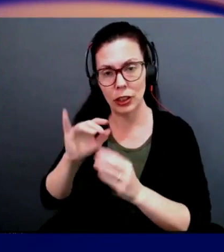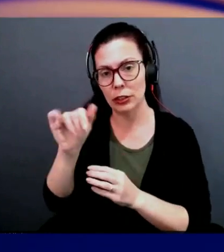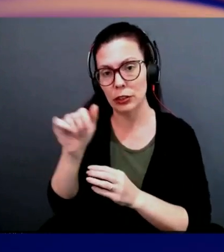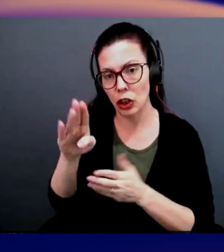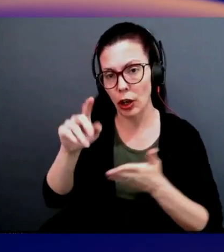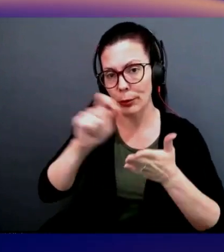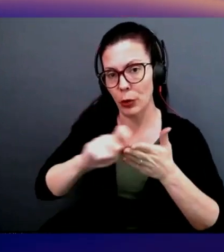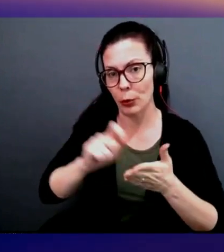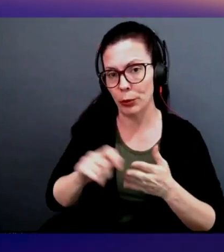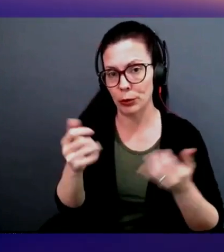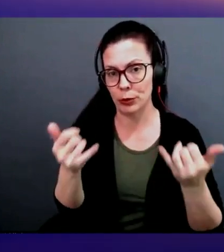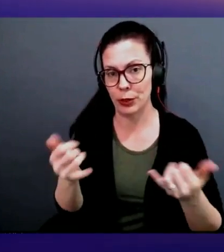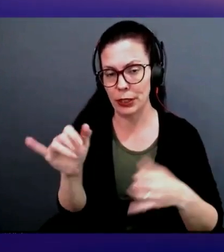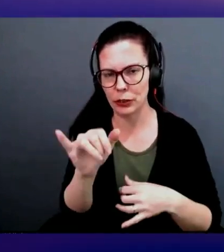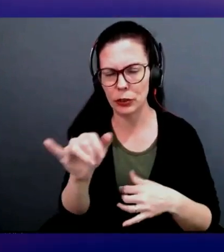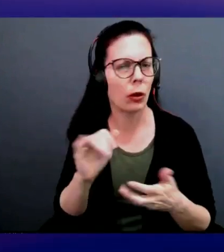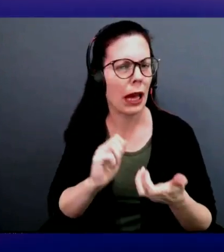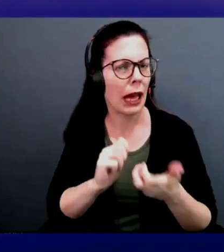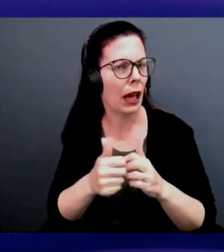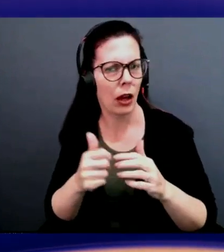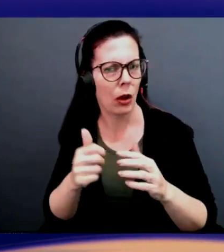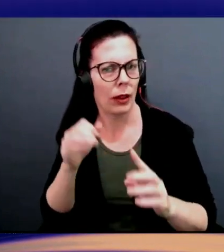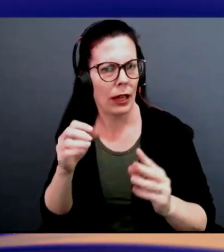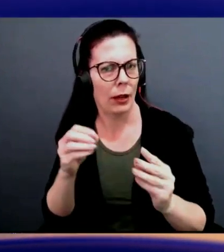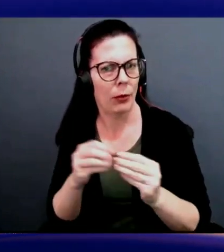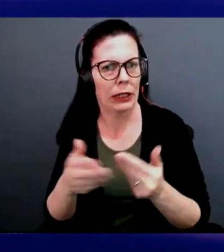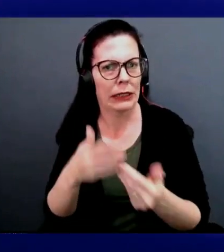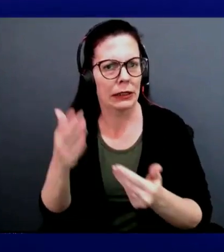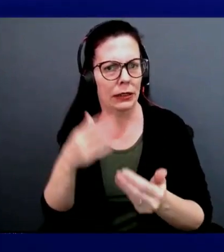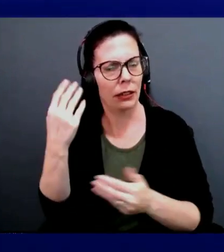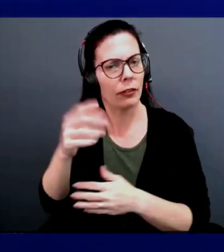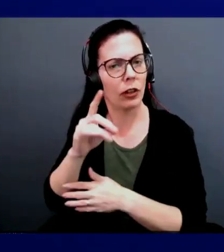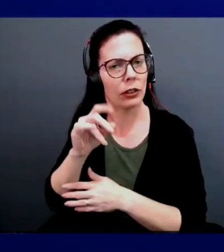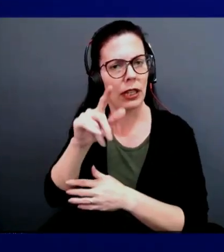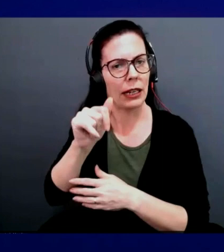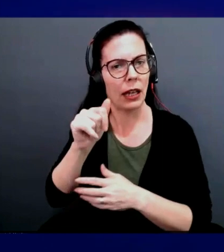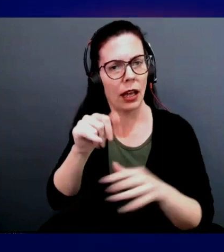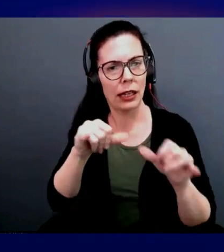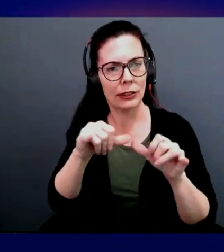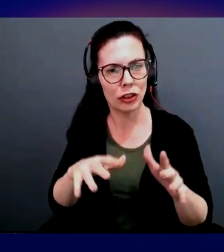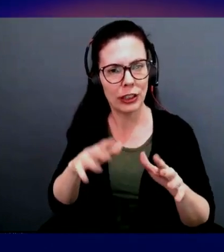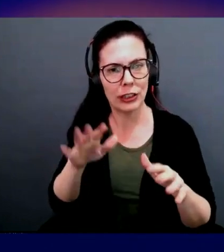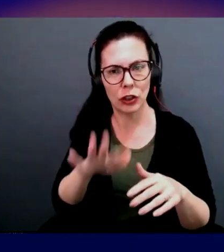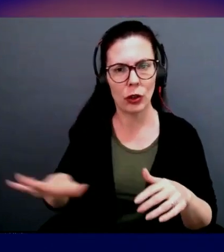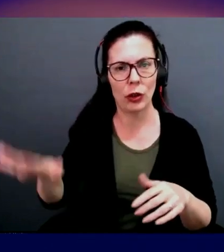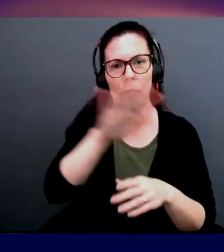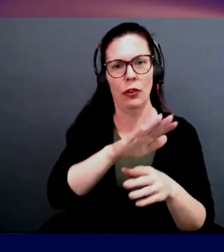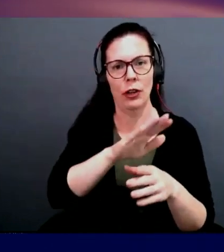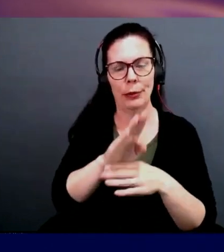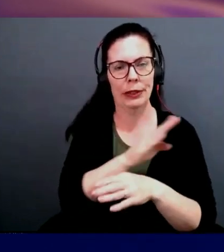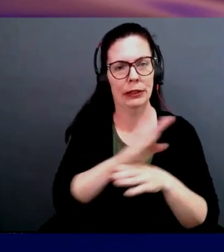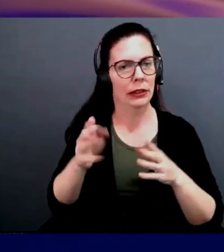How does it make it easier for data engineers across the business to start writing these jobs?